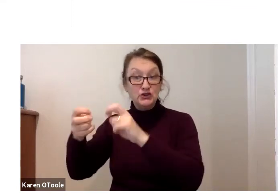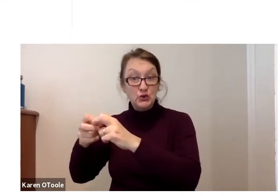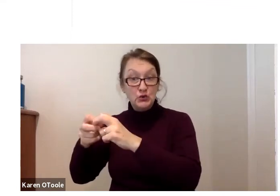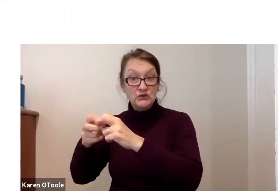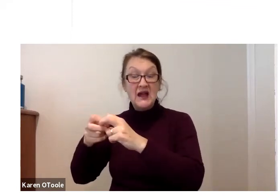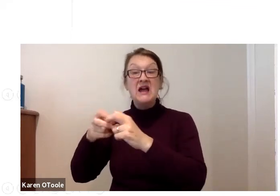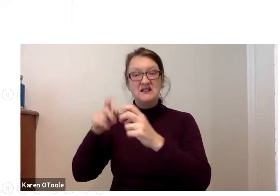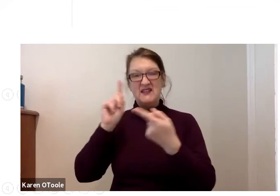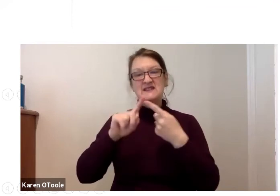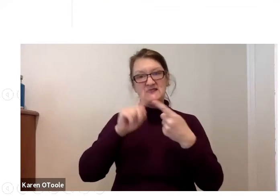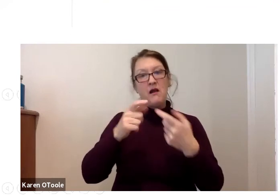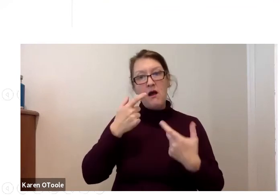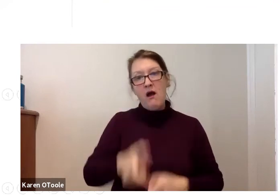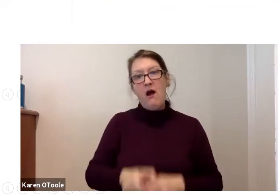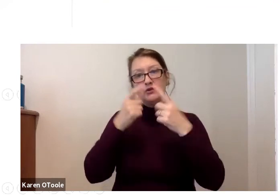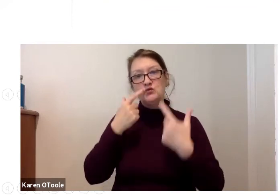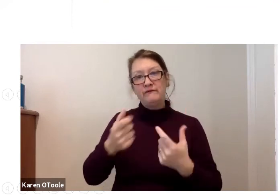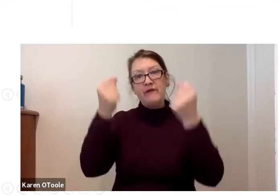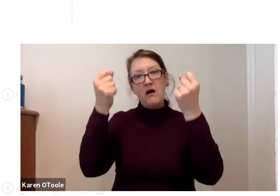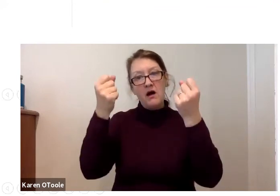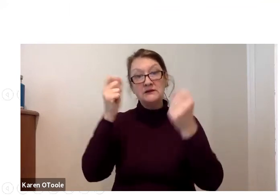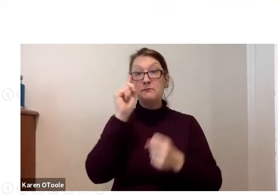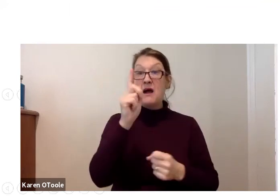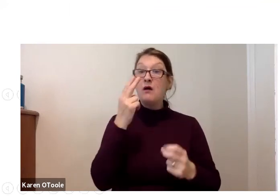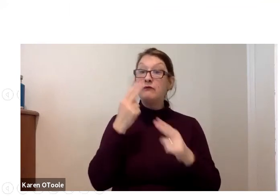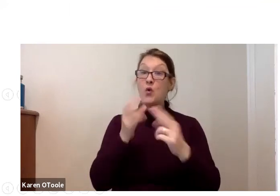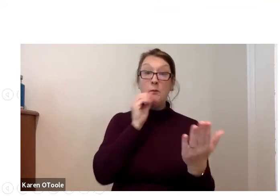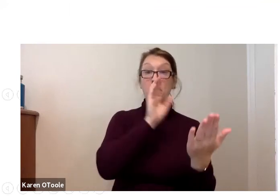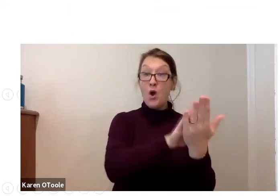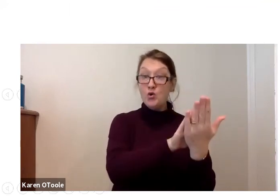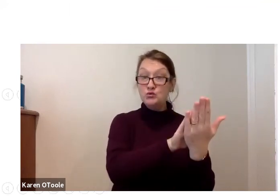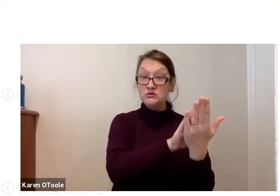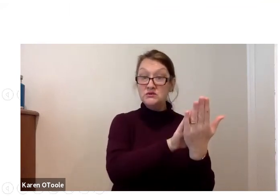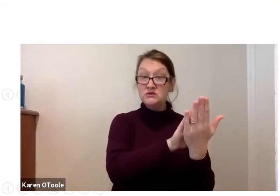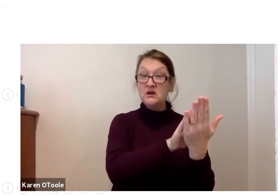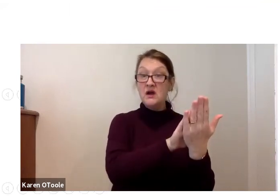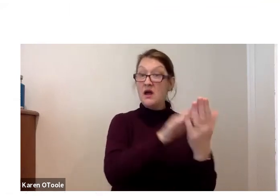In terms of posting, they have actually made it really easy.